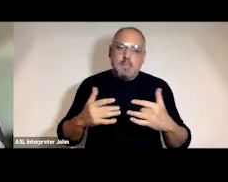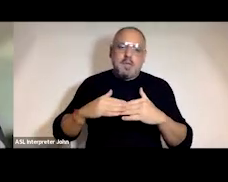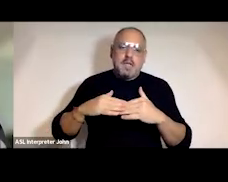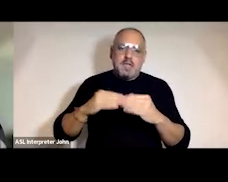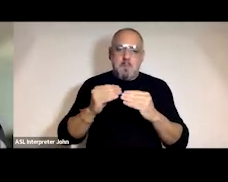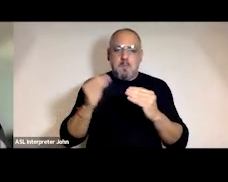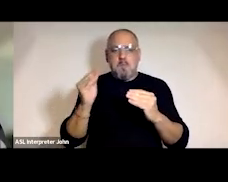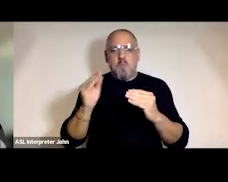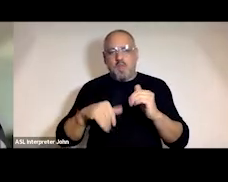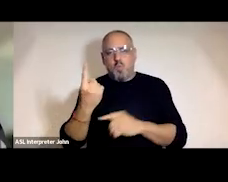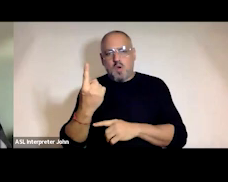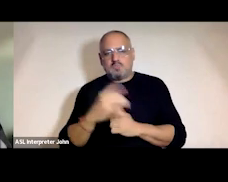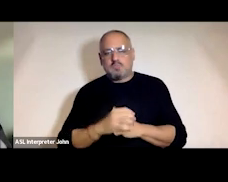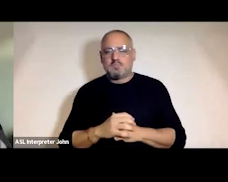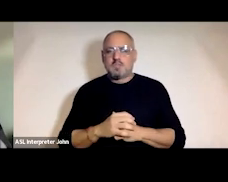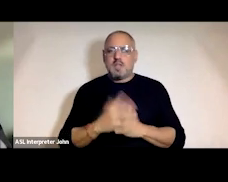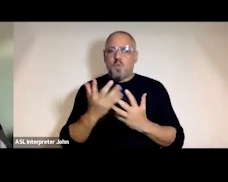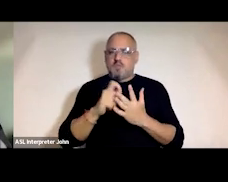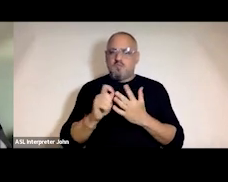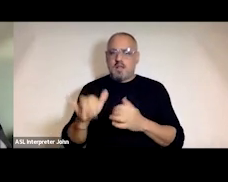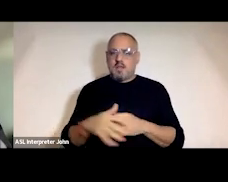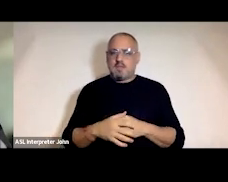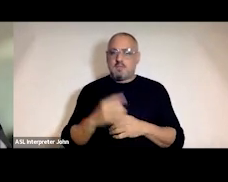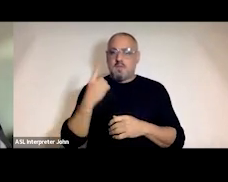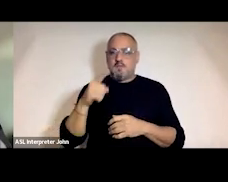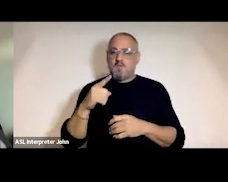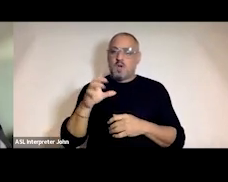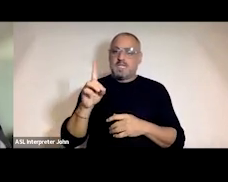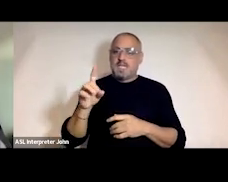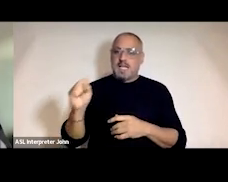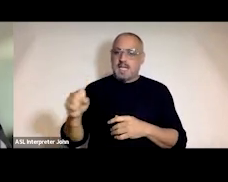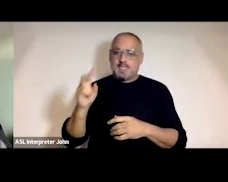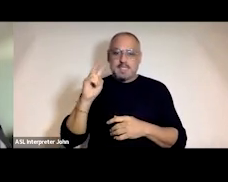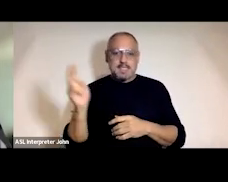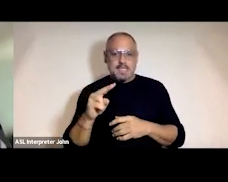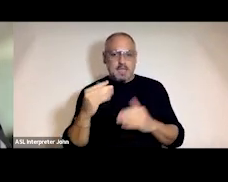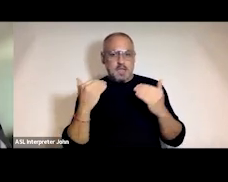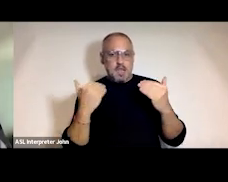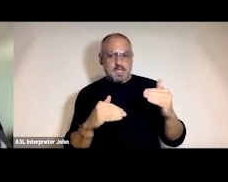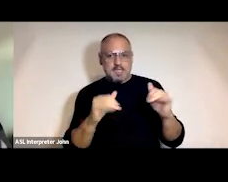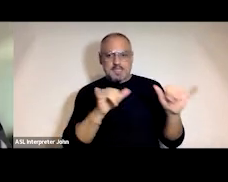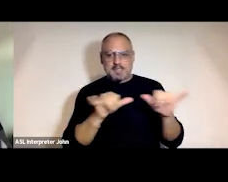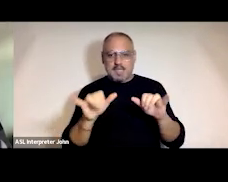And so, we wanna write about that in order for DDS to see the limitations in the same way that we do.